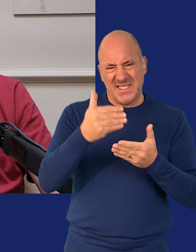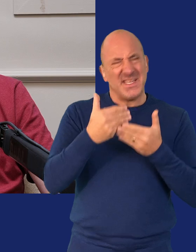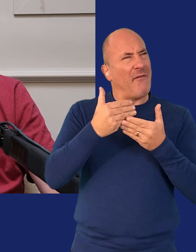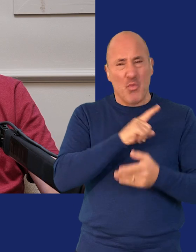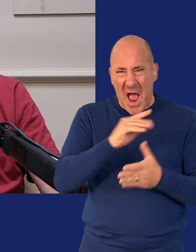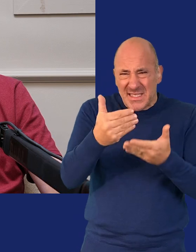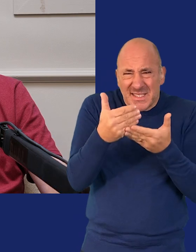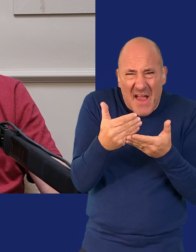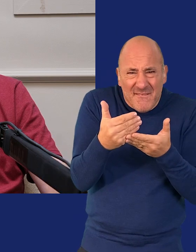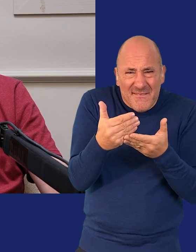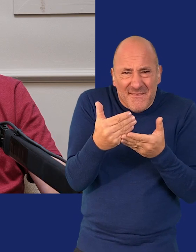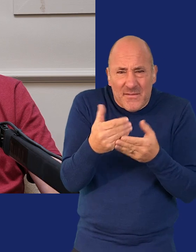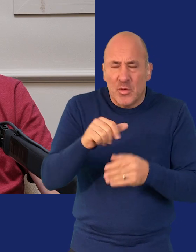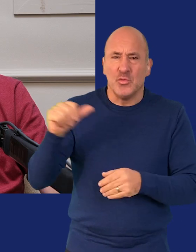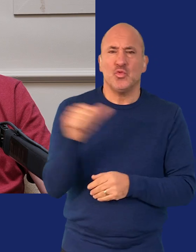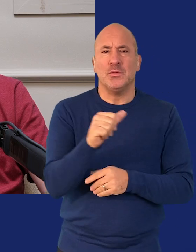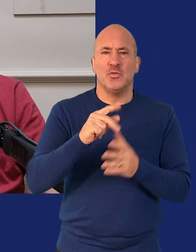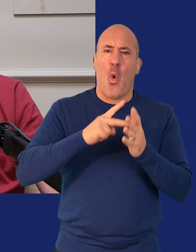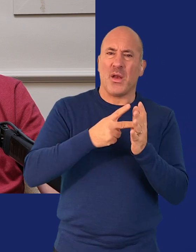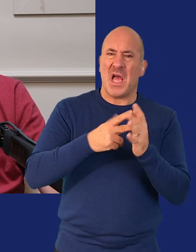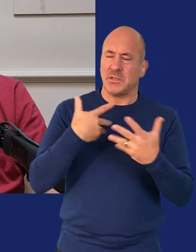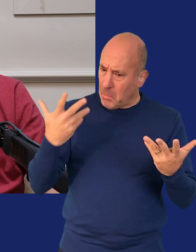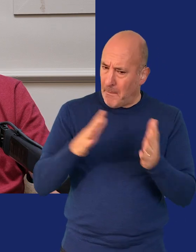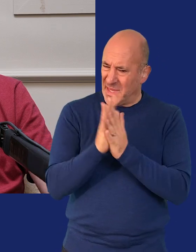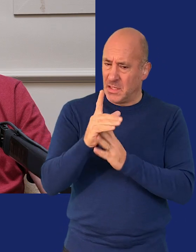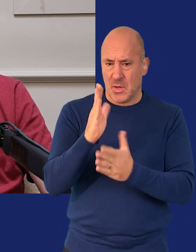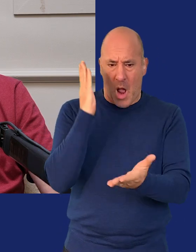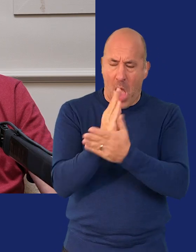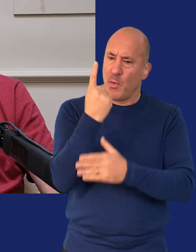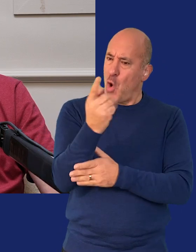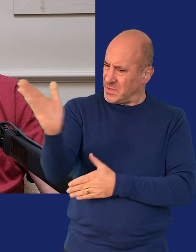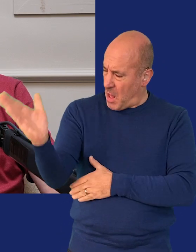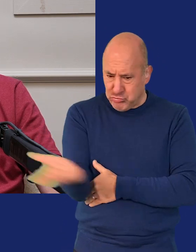Why can't we just call it an organization that allows you to be your authentic self.